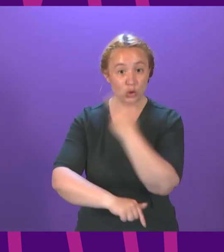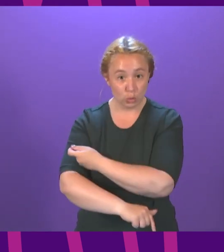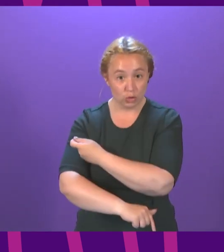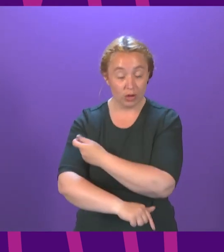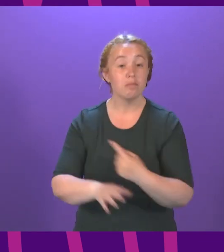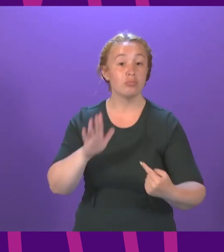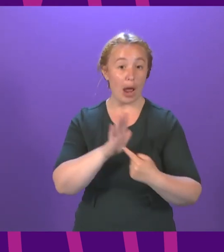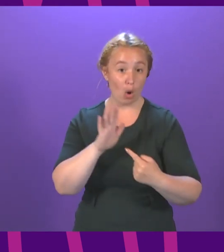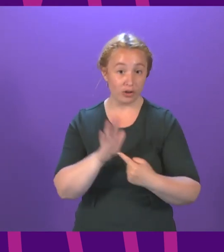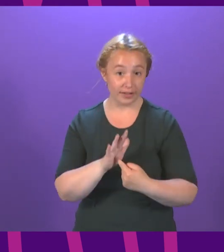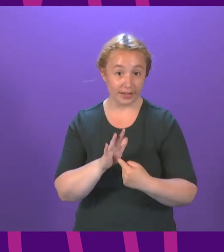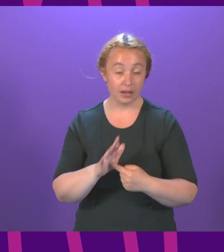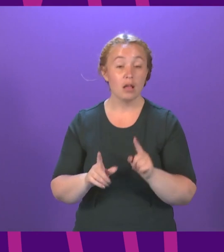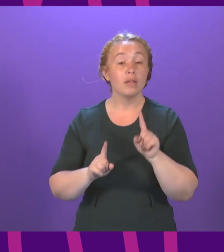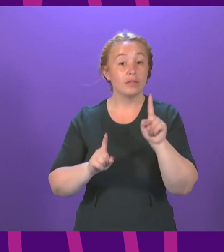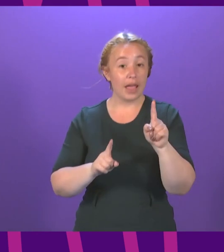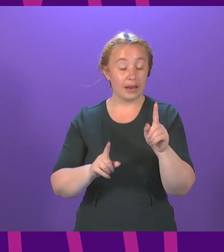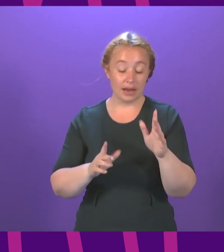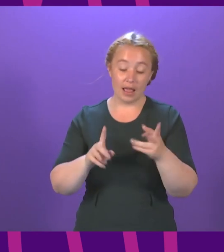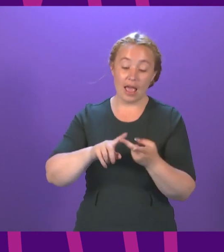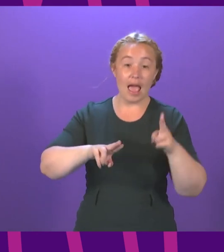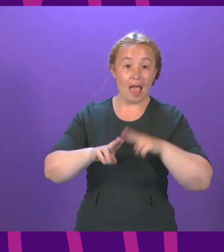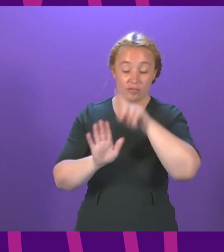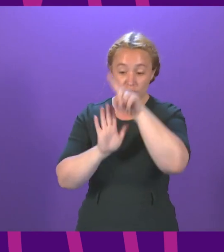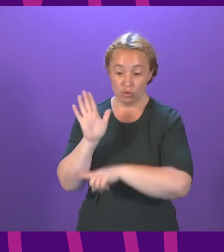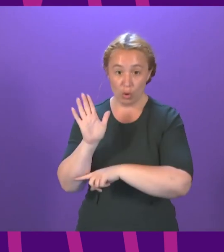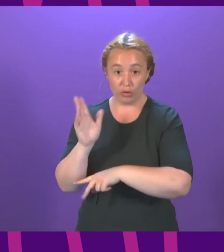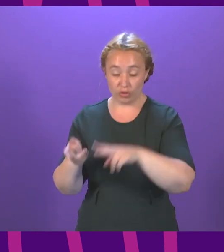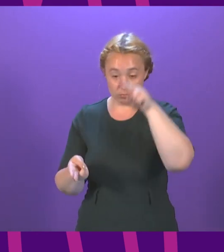We then need to make sure that, in lifting restrictions, we are taking account of the fact